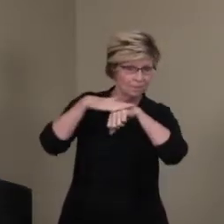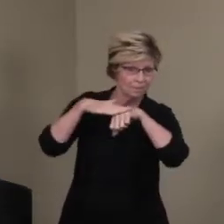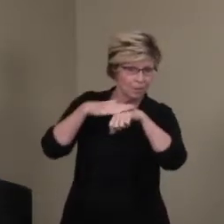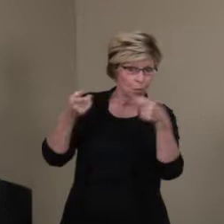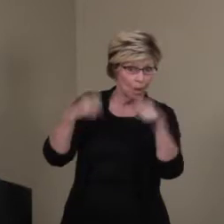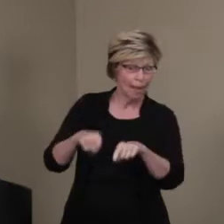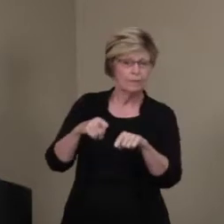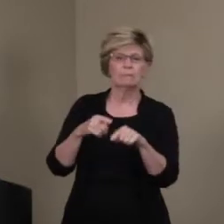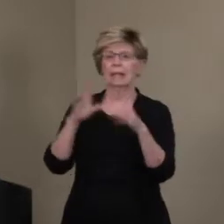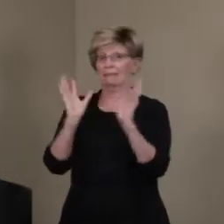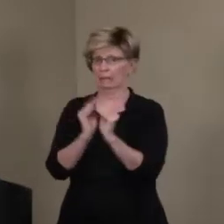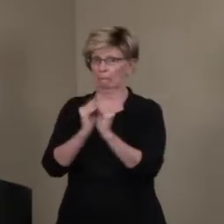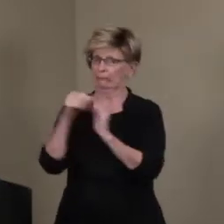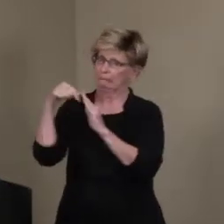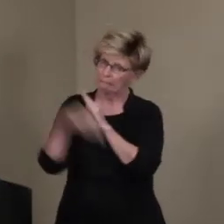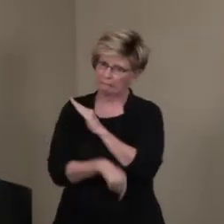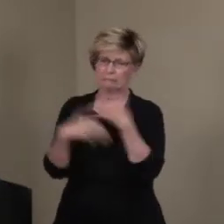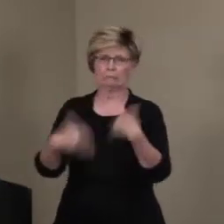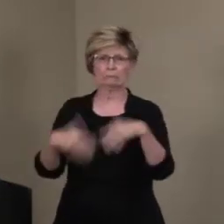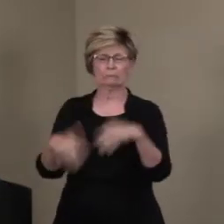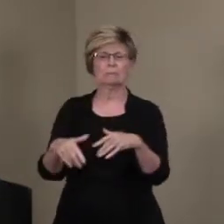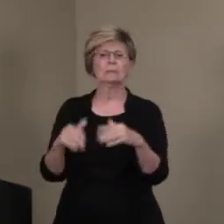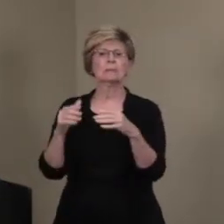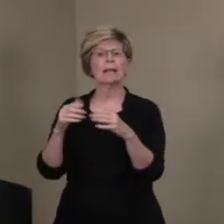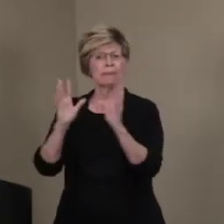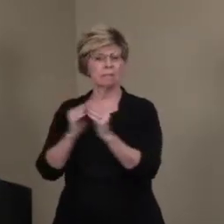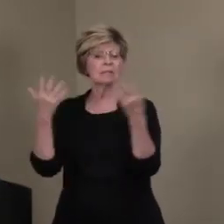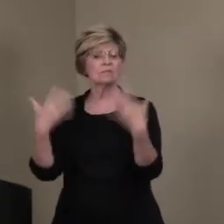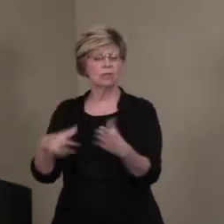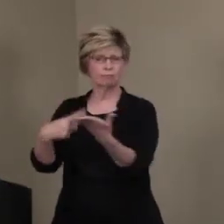things happen we have a meeting and then we'll have an introductory meeting and